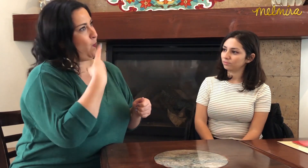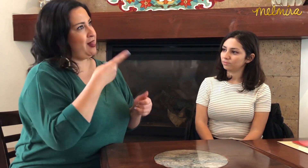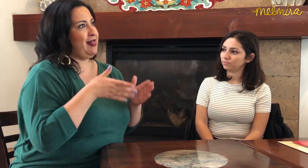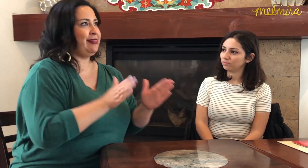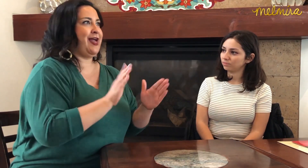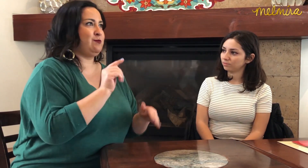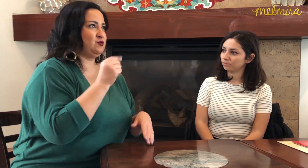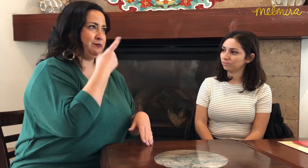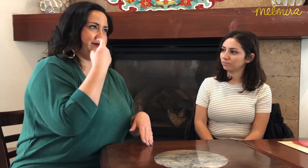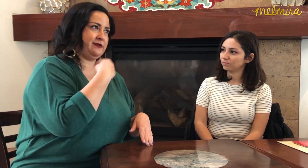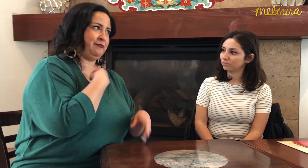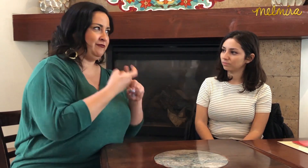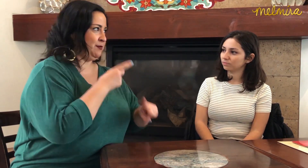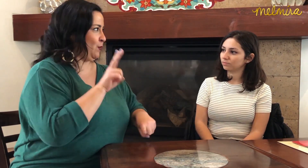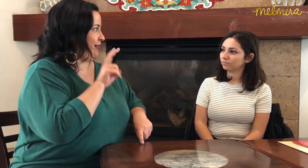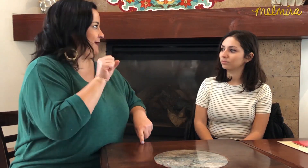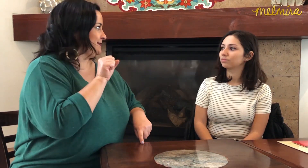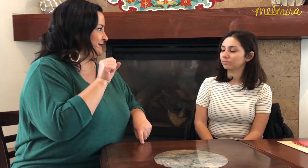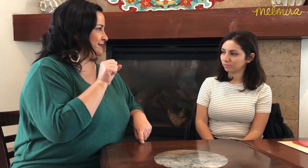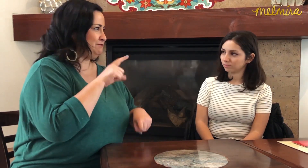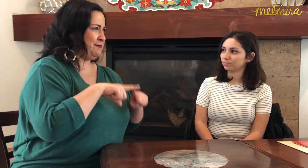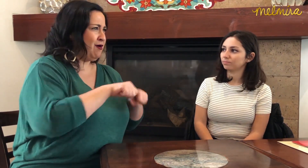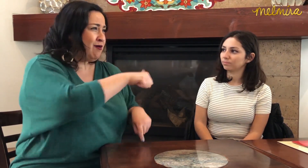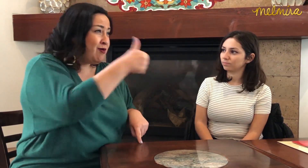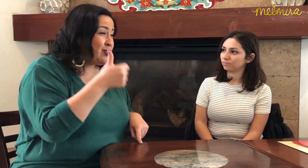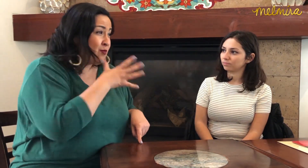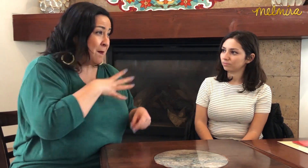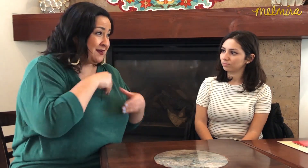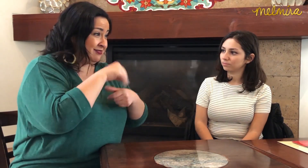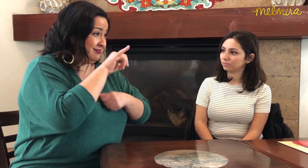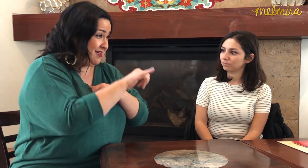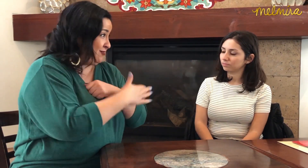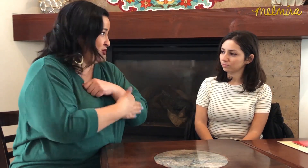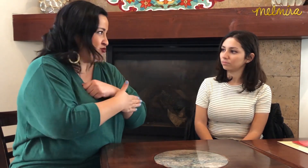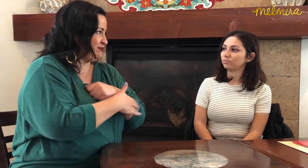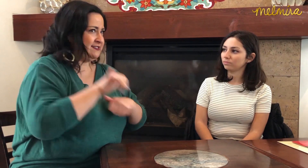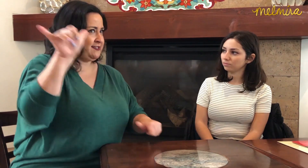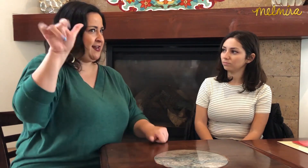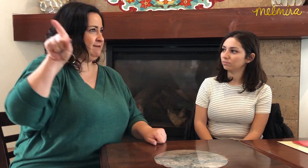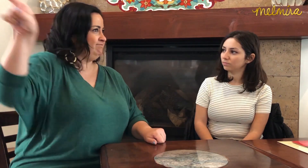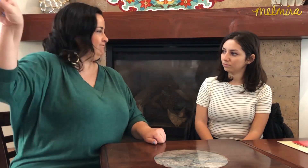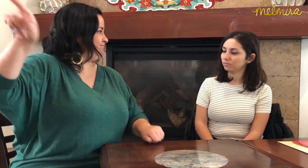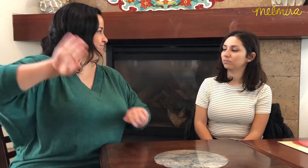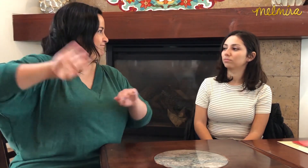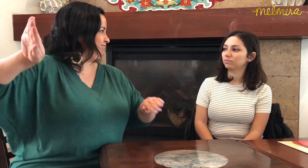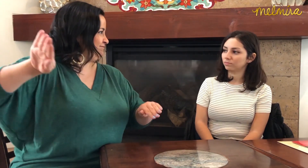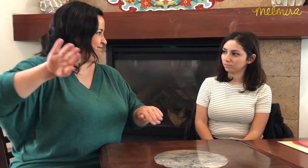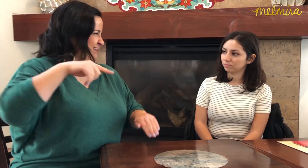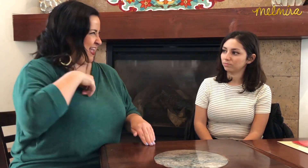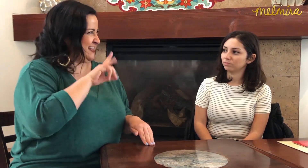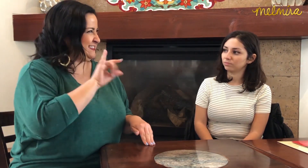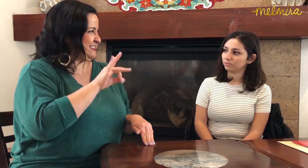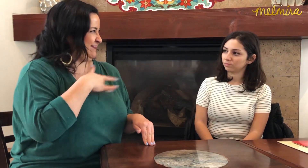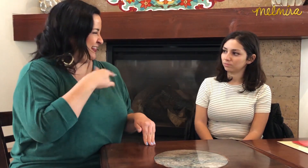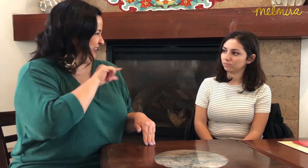I was allowed to chat with men but other women in that country had to stay behind the game area, separated.